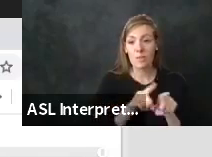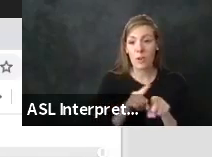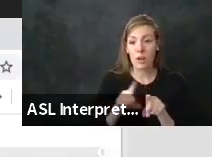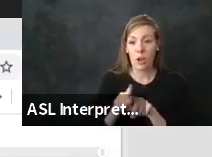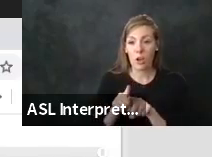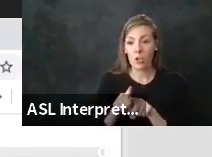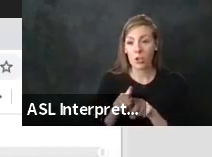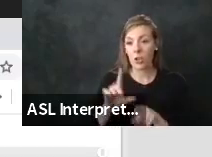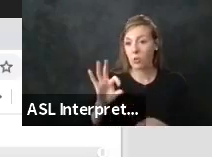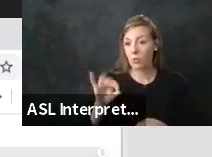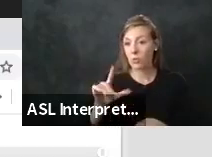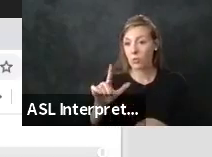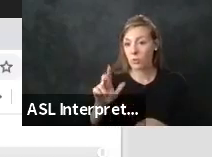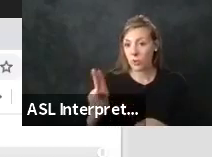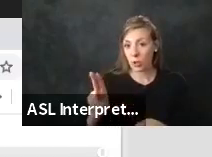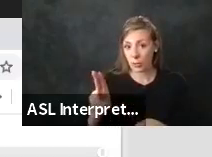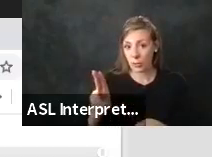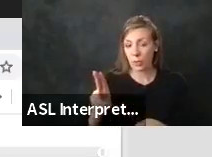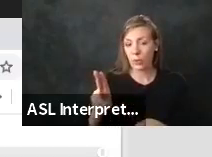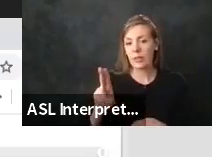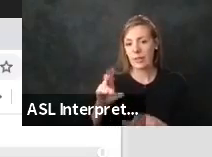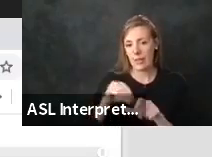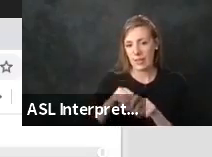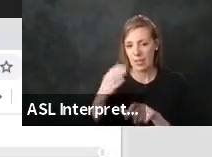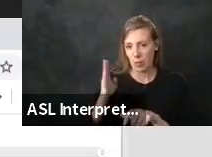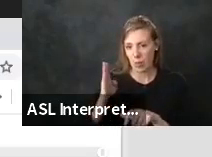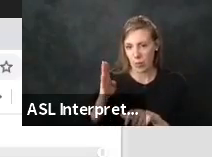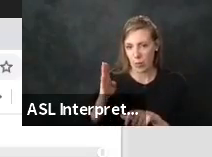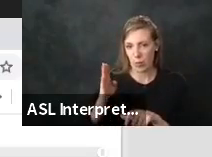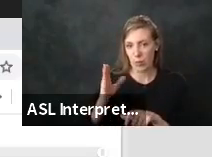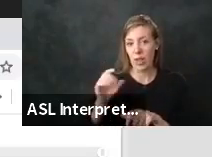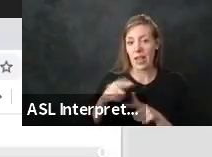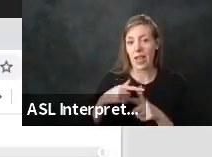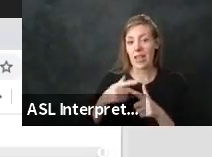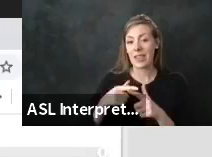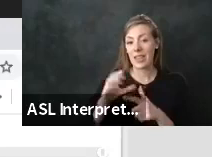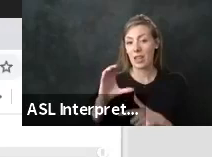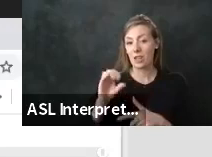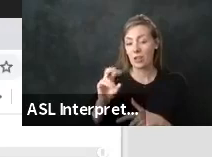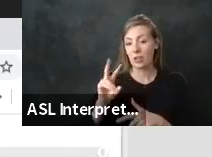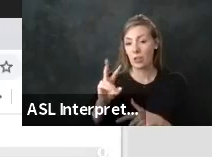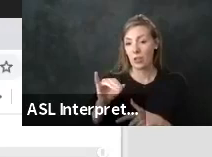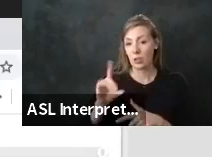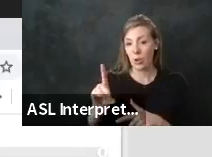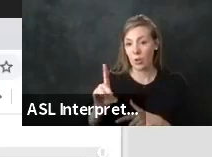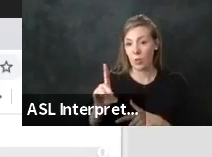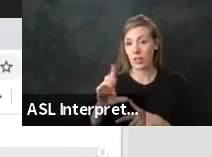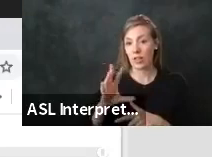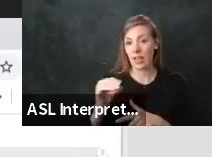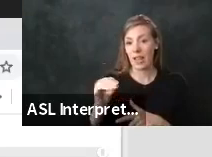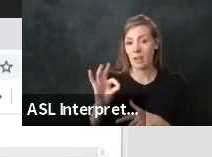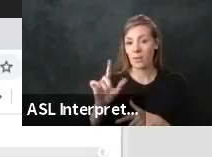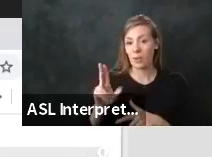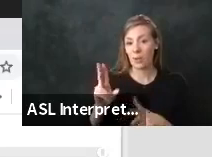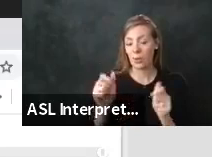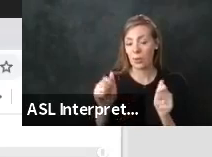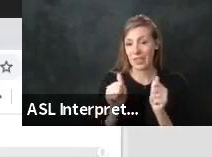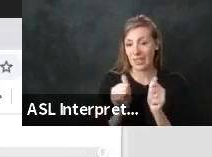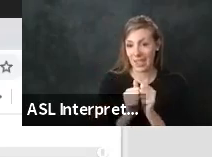hospitalizations represented in blue and then COVID and influenza. Together, we've had very few